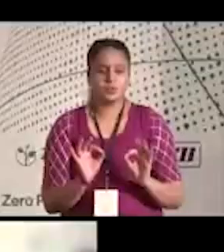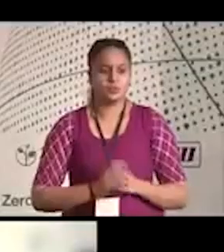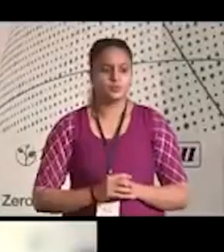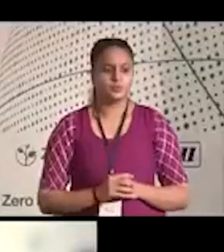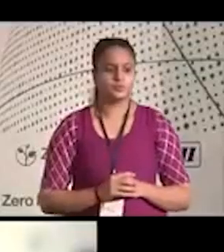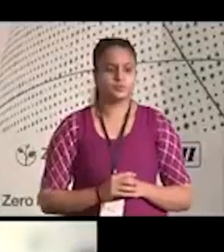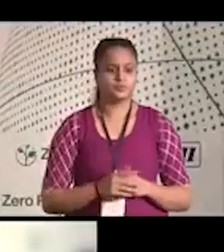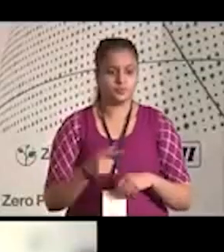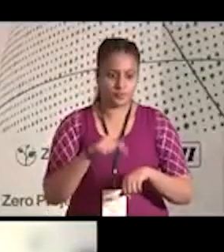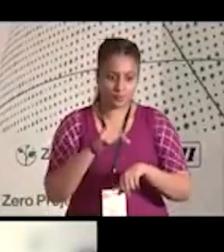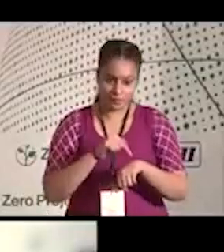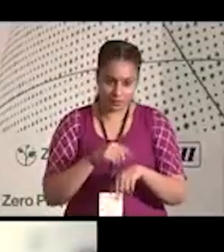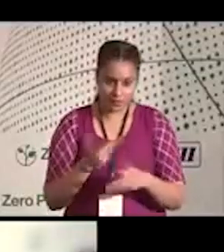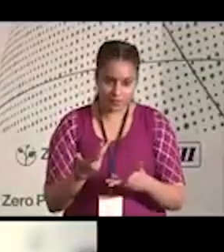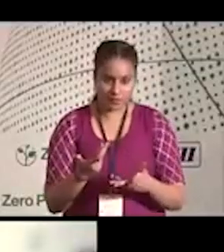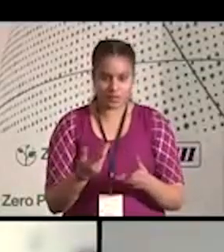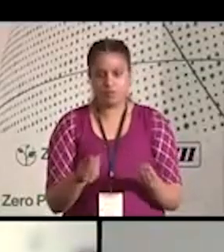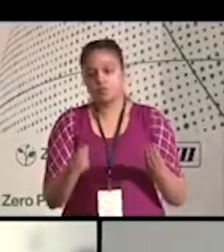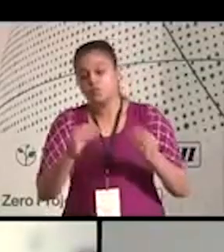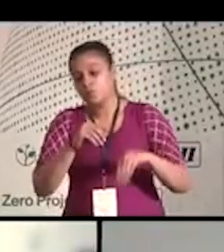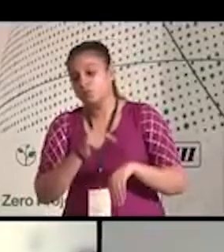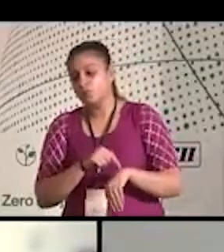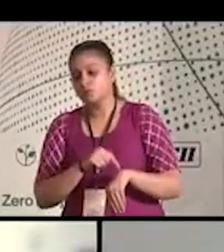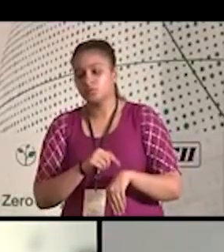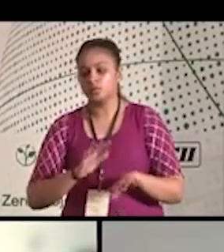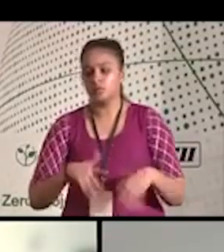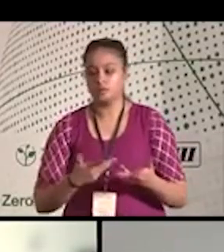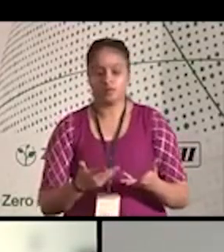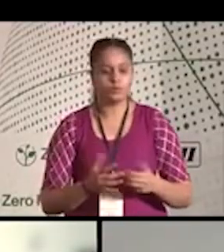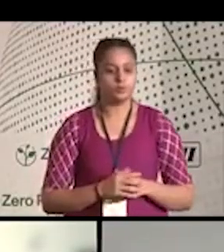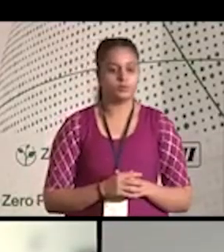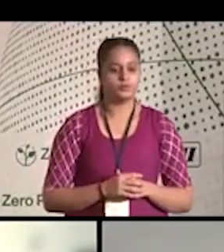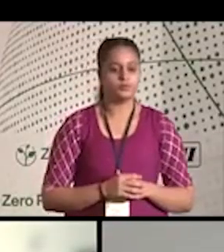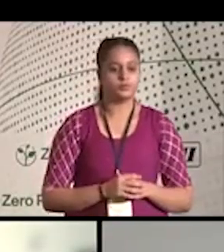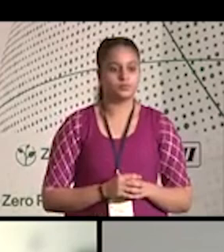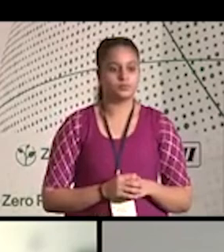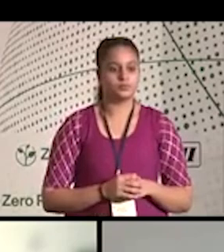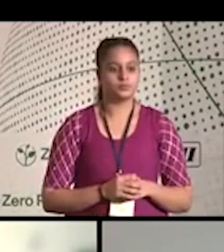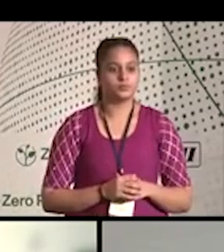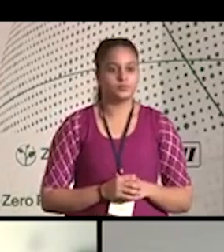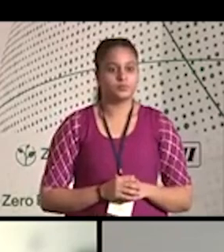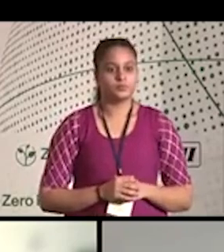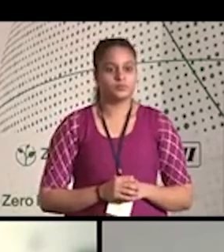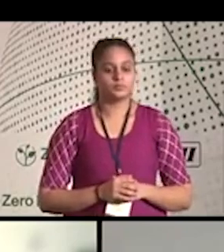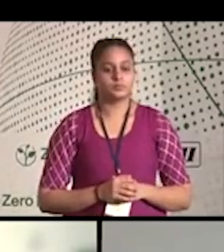time, additional time to take an exam or something like that. And I think